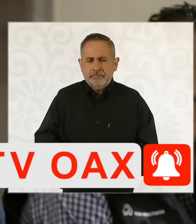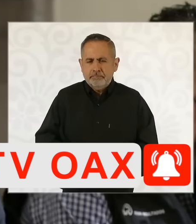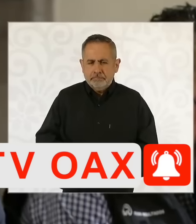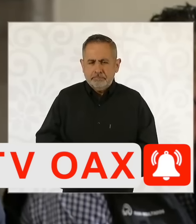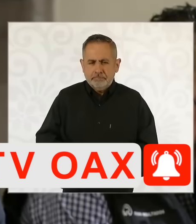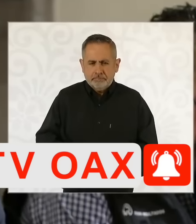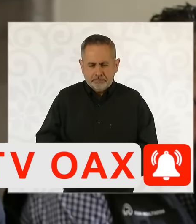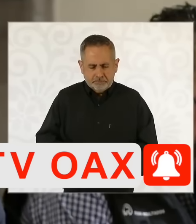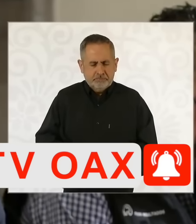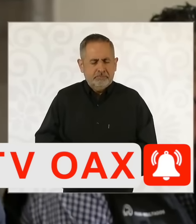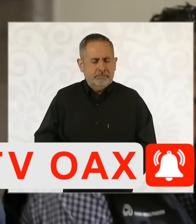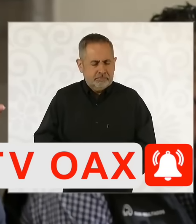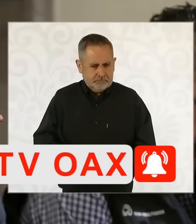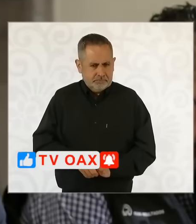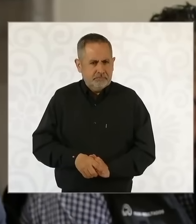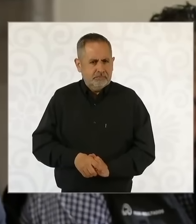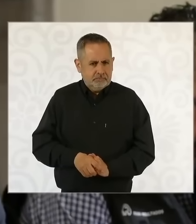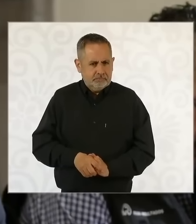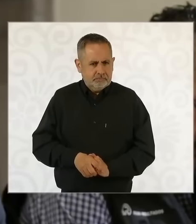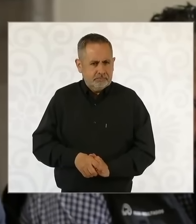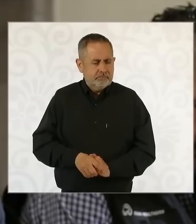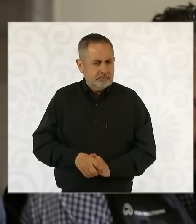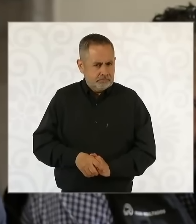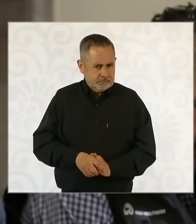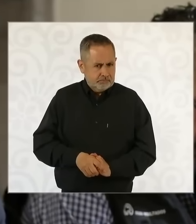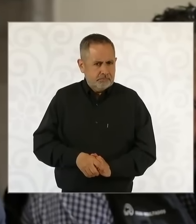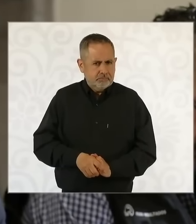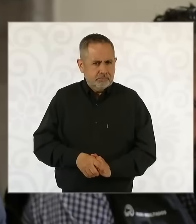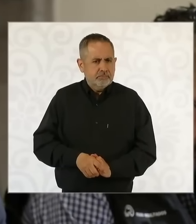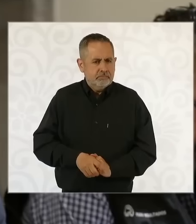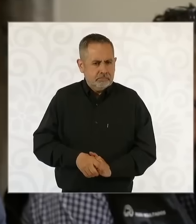uh President Trump has said he's militarized the border because he doesn't feel that your